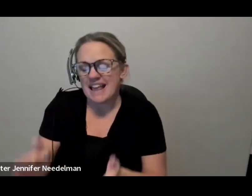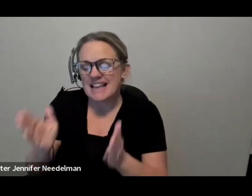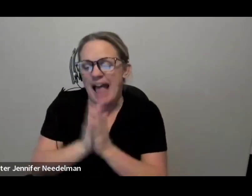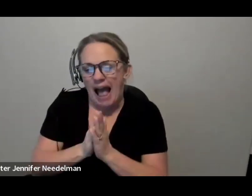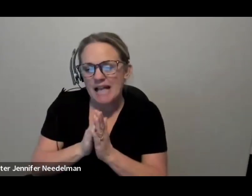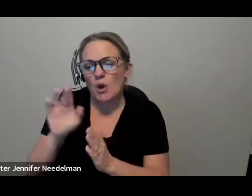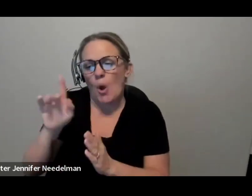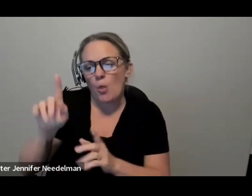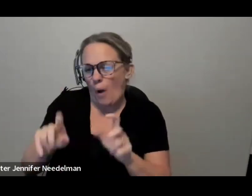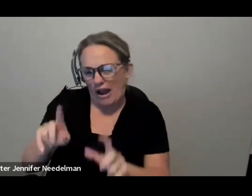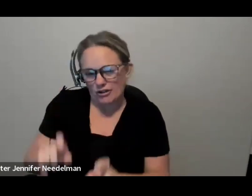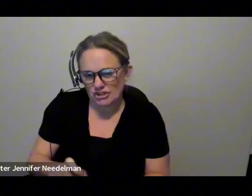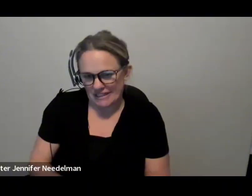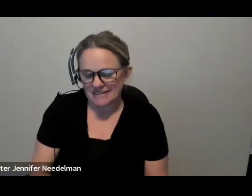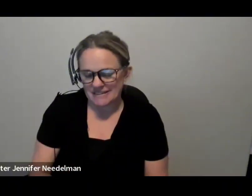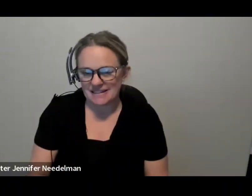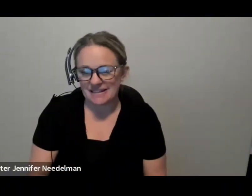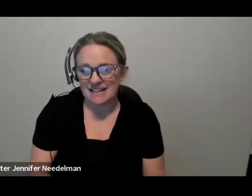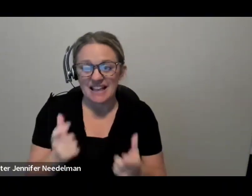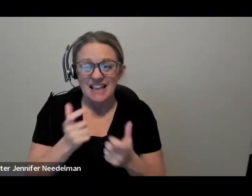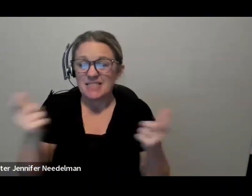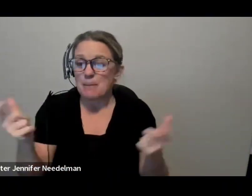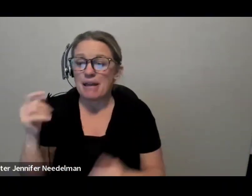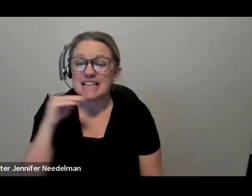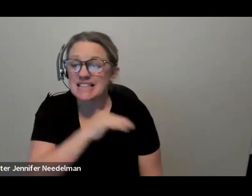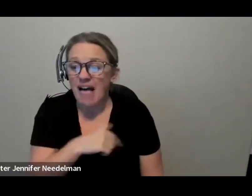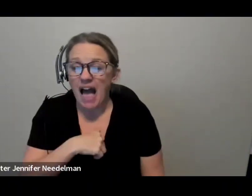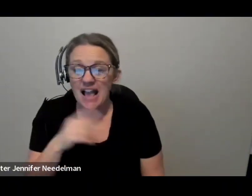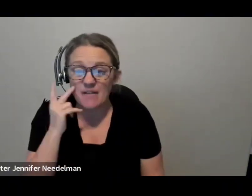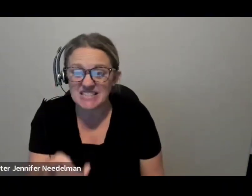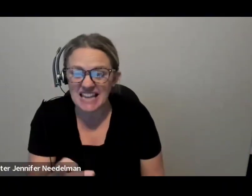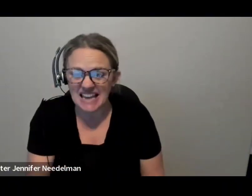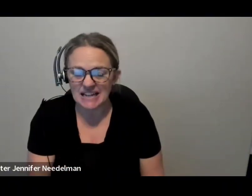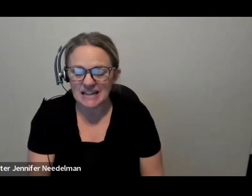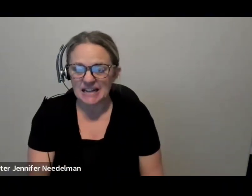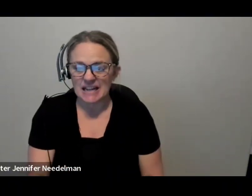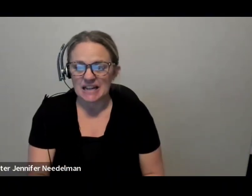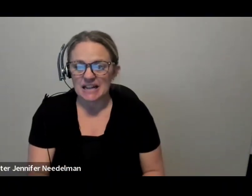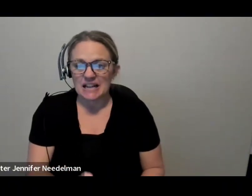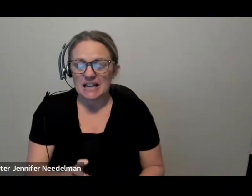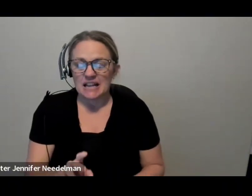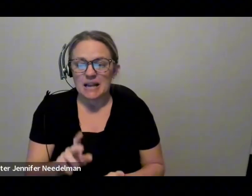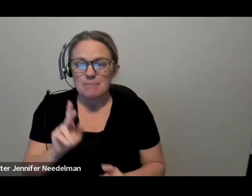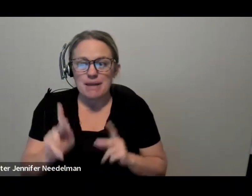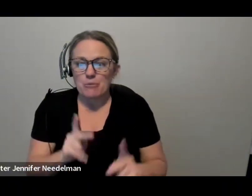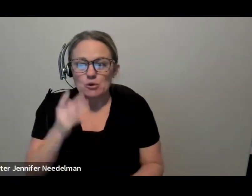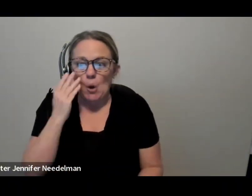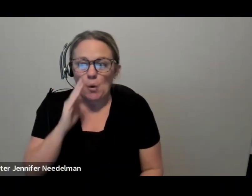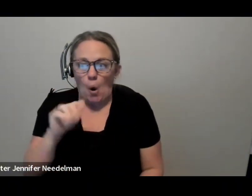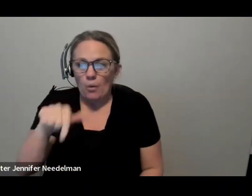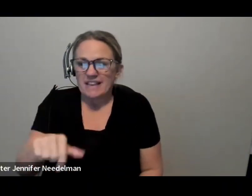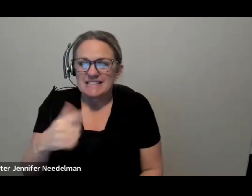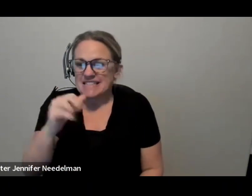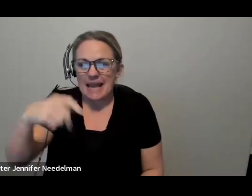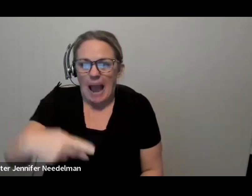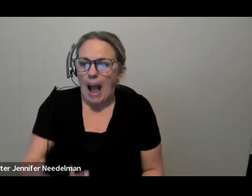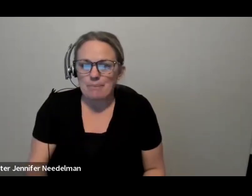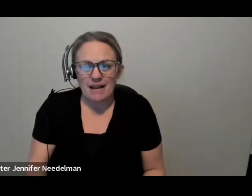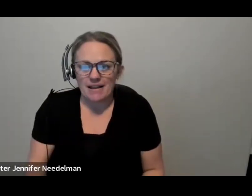that I've seen is people are so oblivious that they don't even realize that this is a gap, right? So the fact that you are stepping in